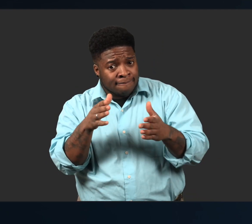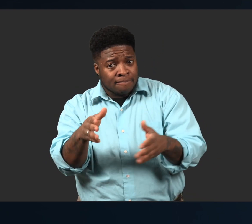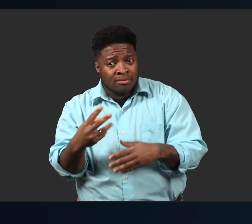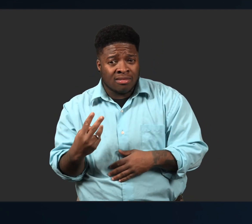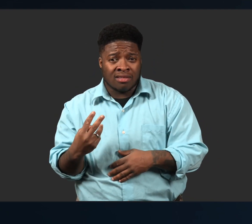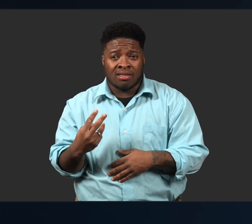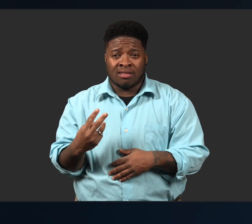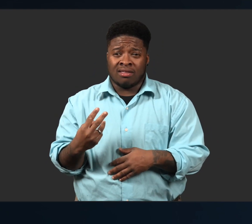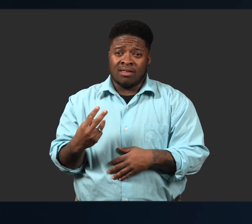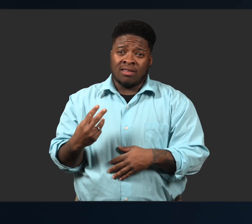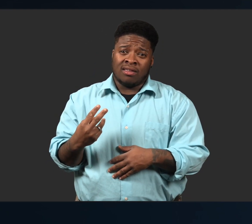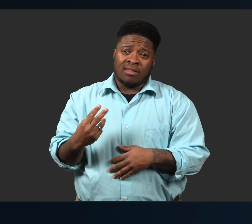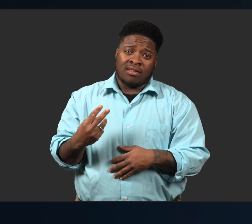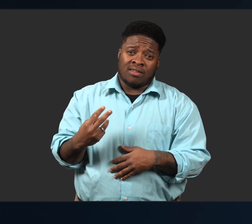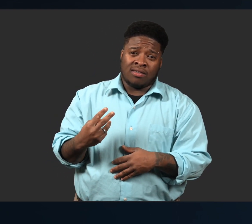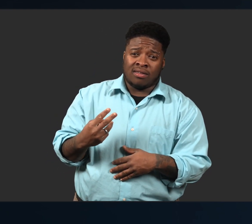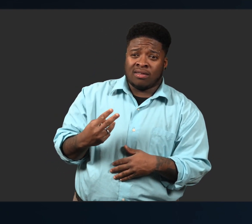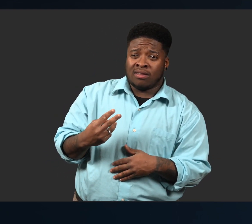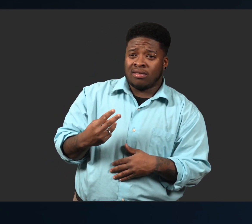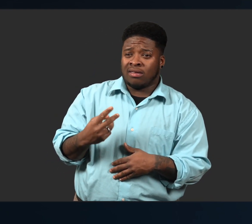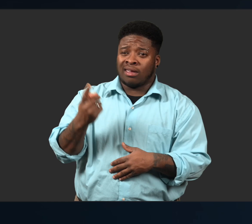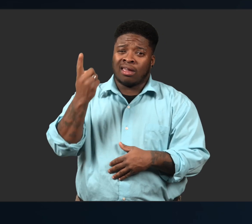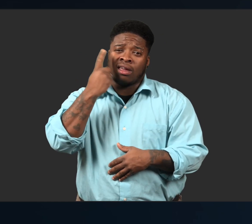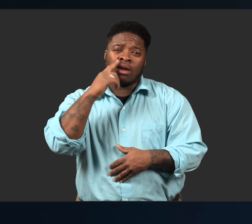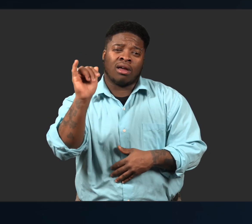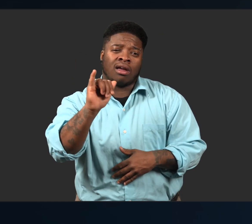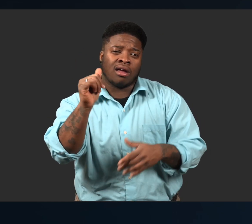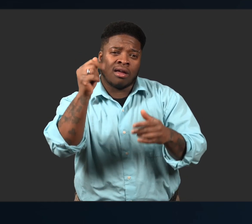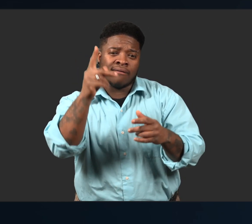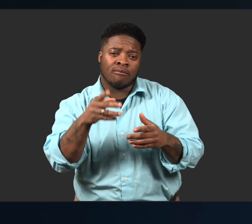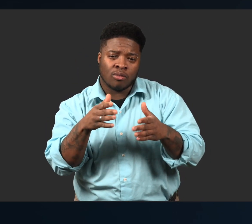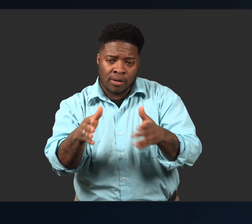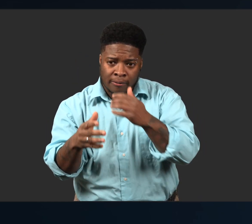She's offered the option of moving to a halfway house, and reluctantly asks what that would look like.